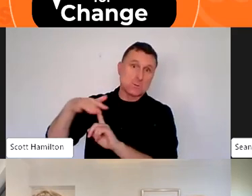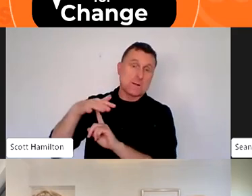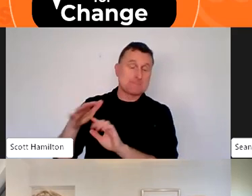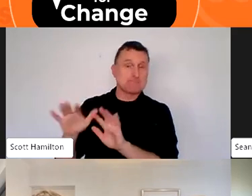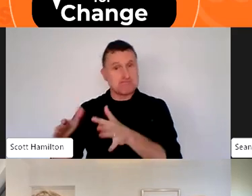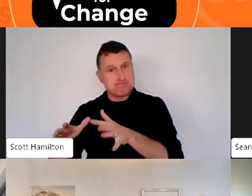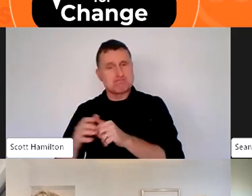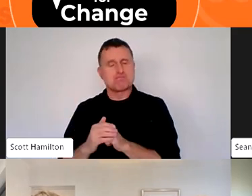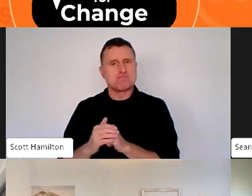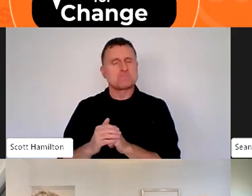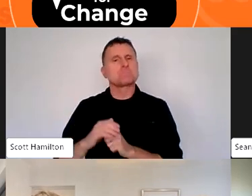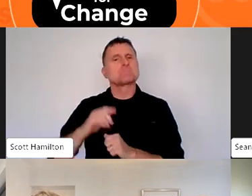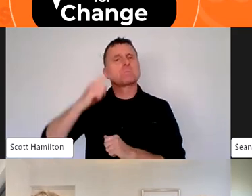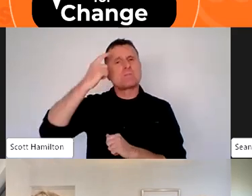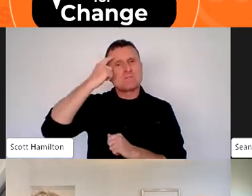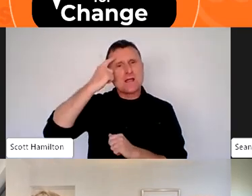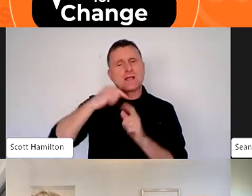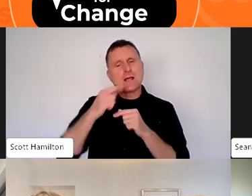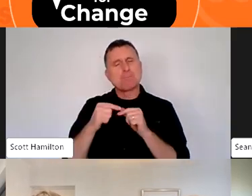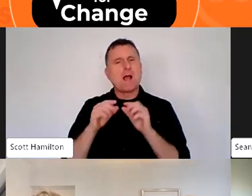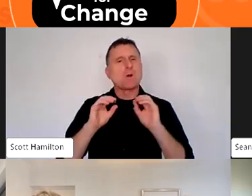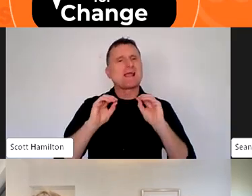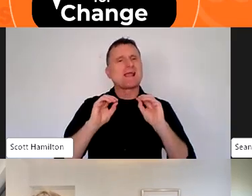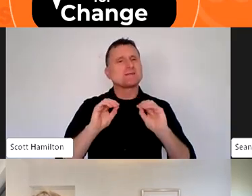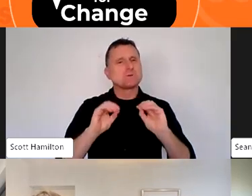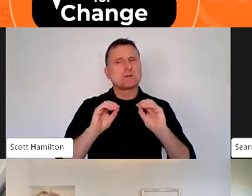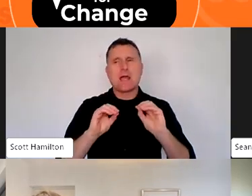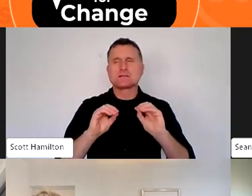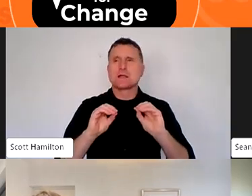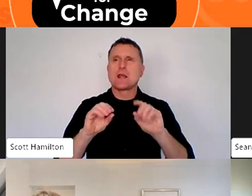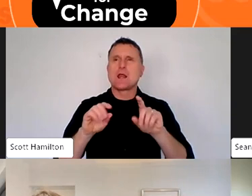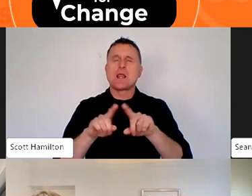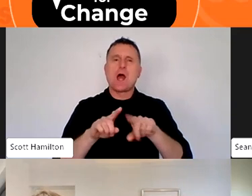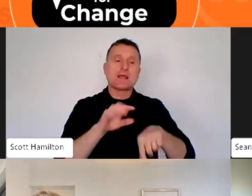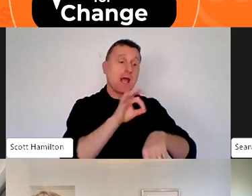bit further and think of education as an apprenticeship for democracy